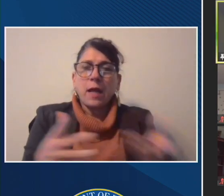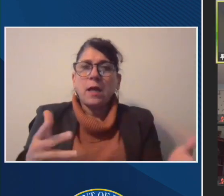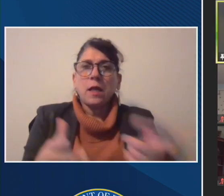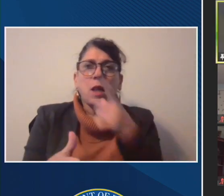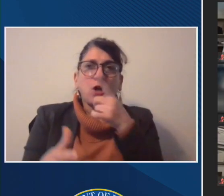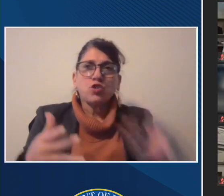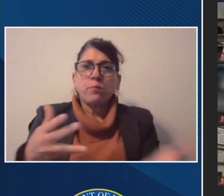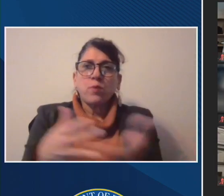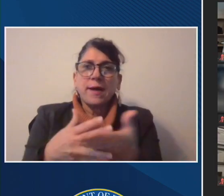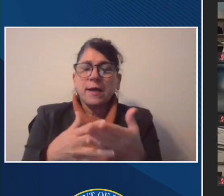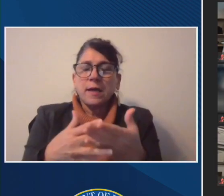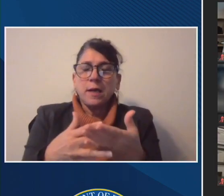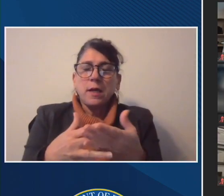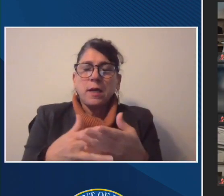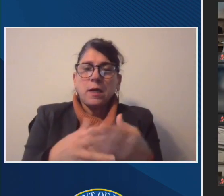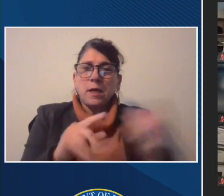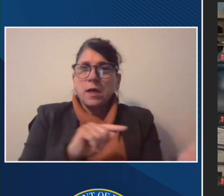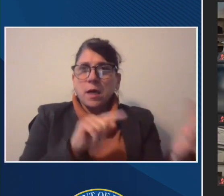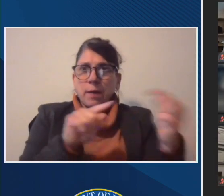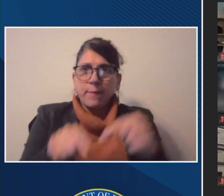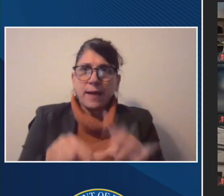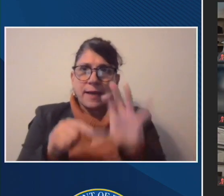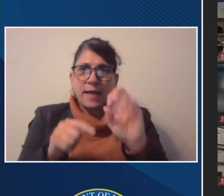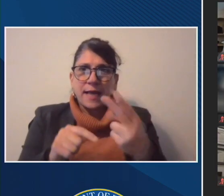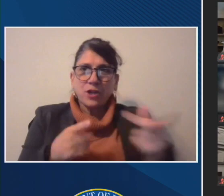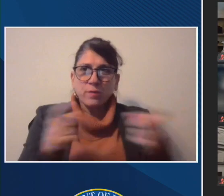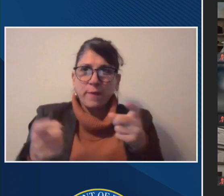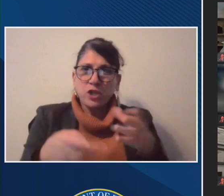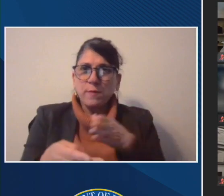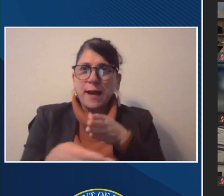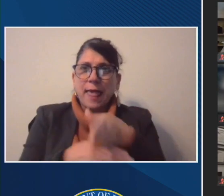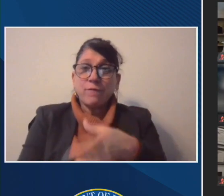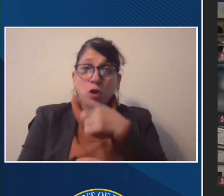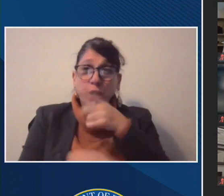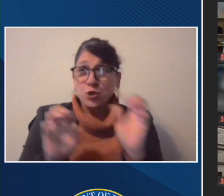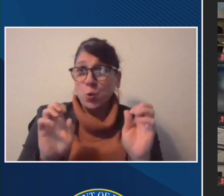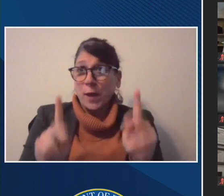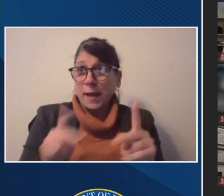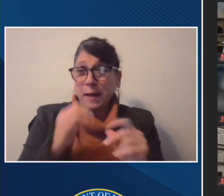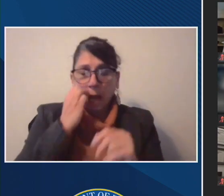back to cash management after lunch. Okay?